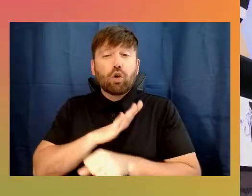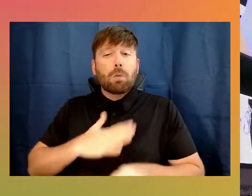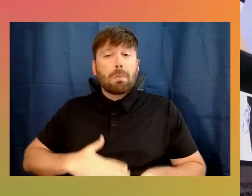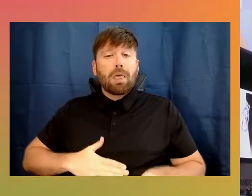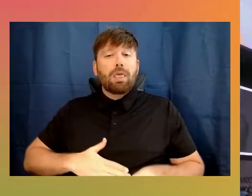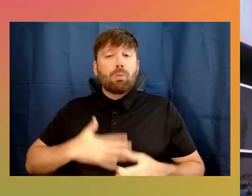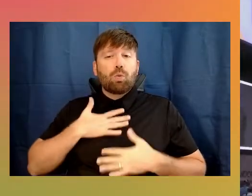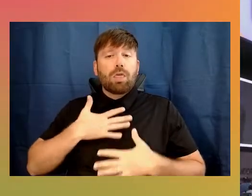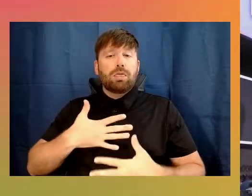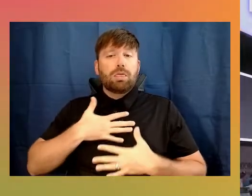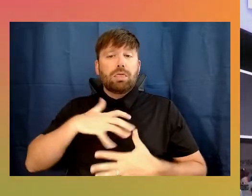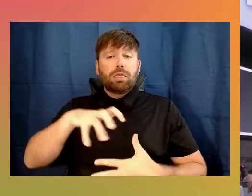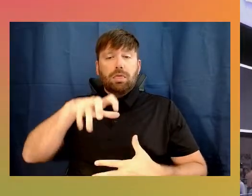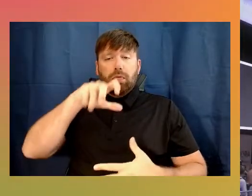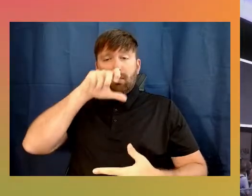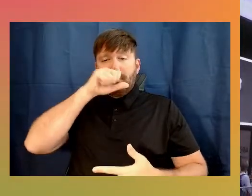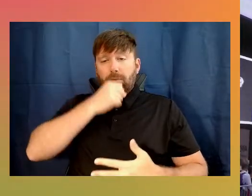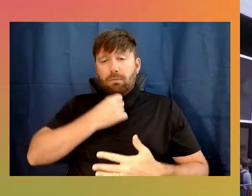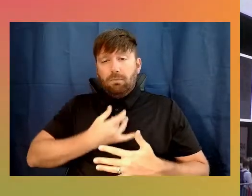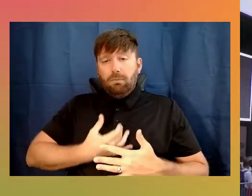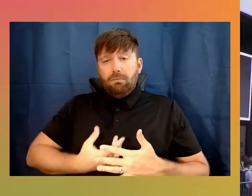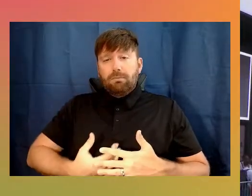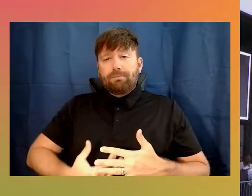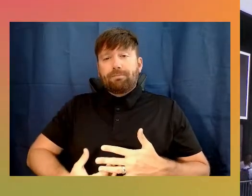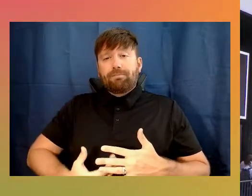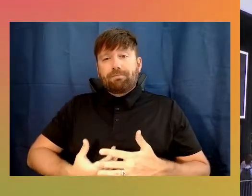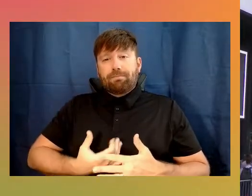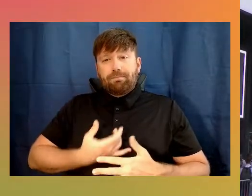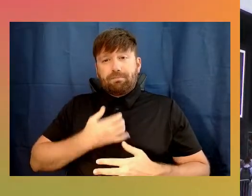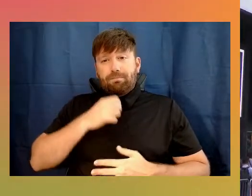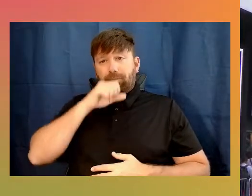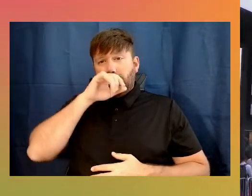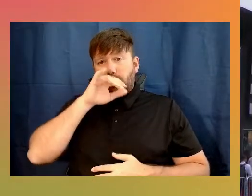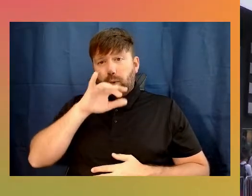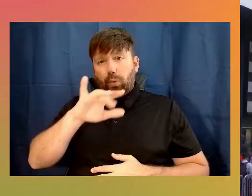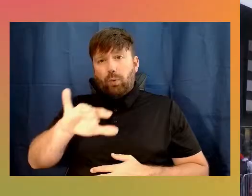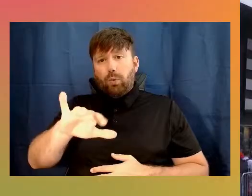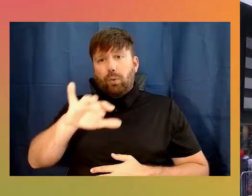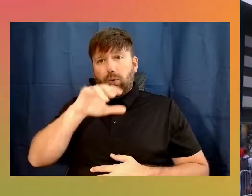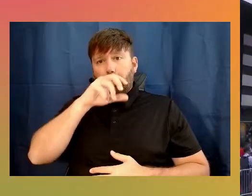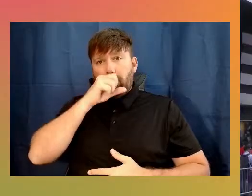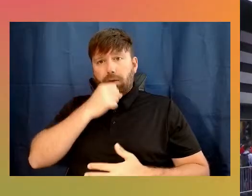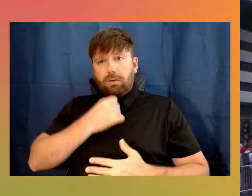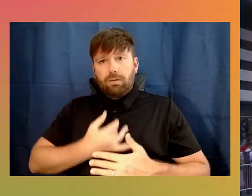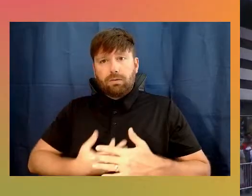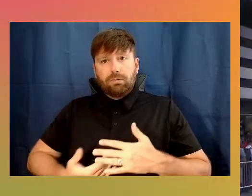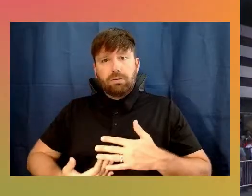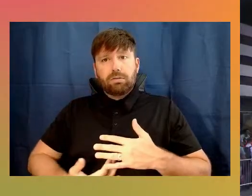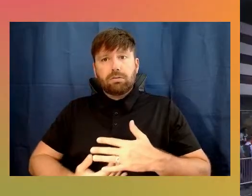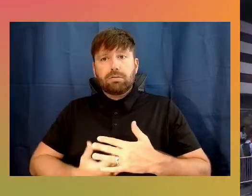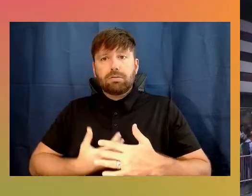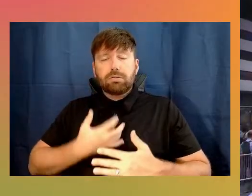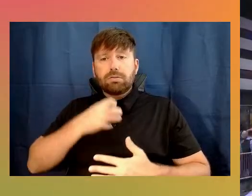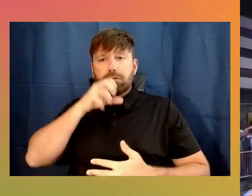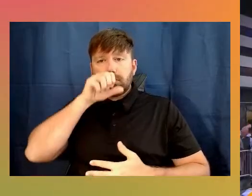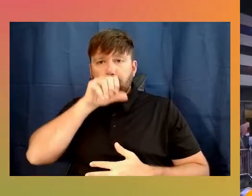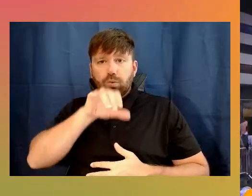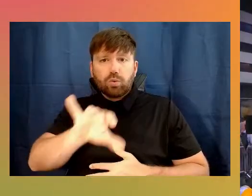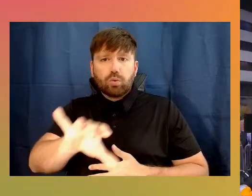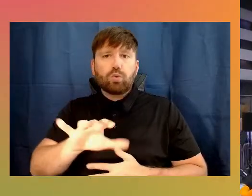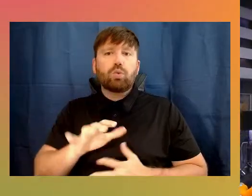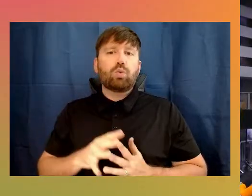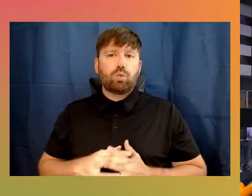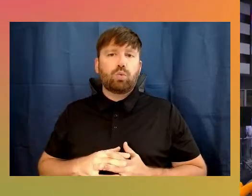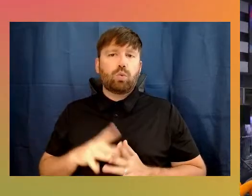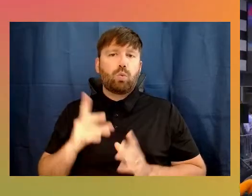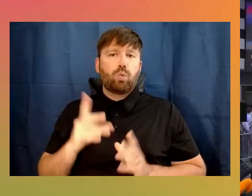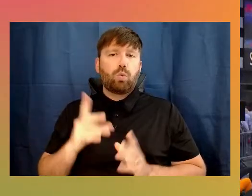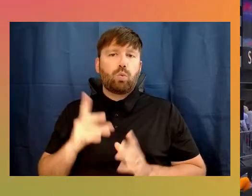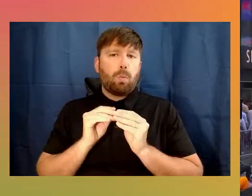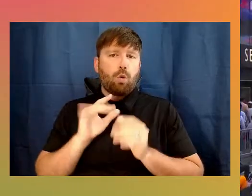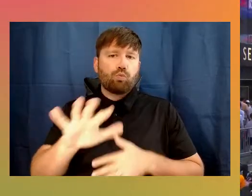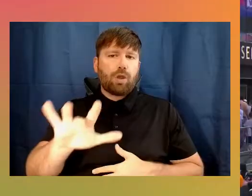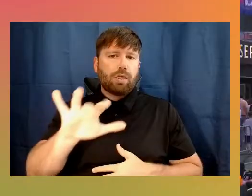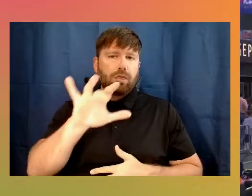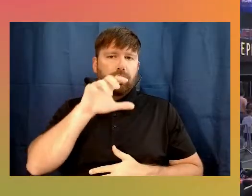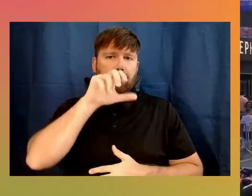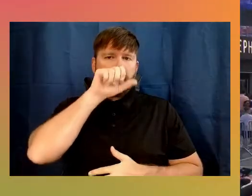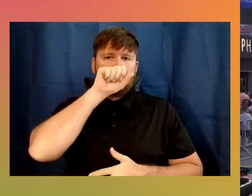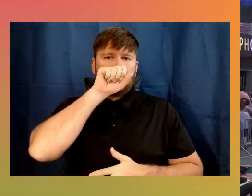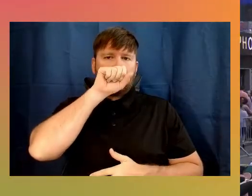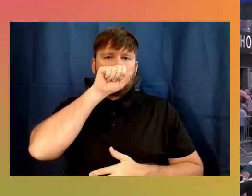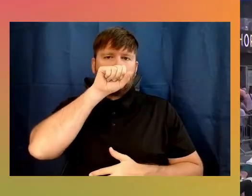WE'RE NOT CRUNCHING THE NECK.